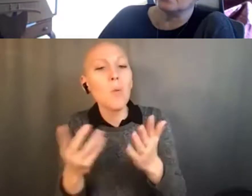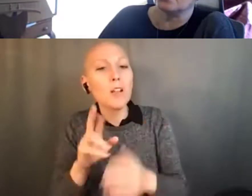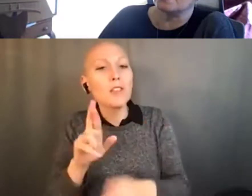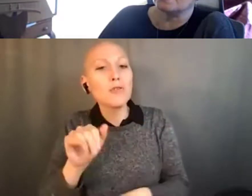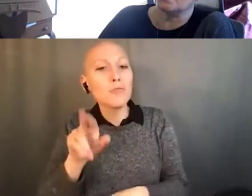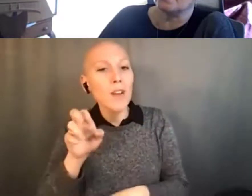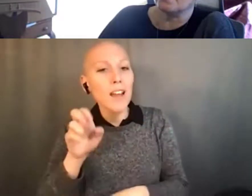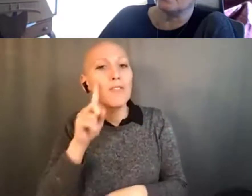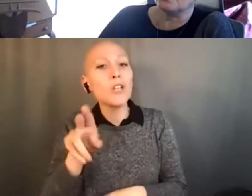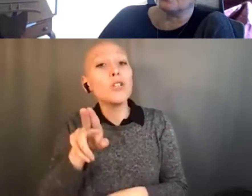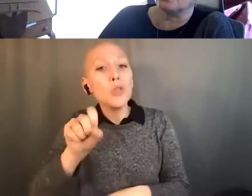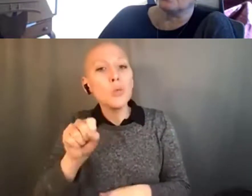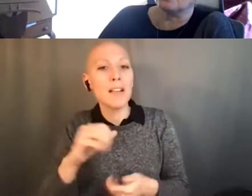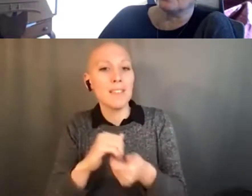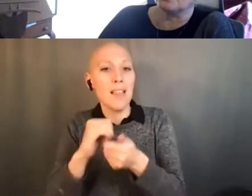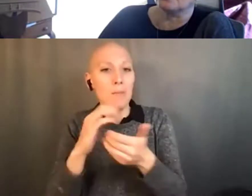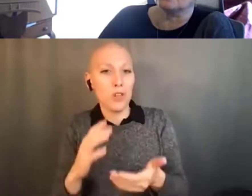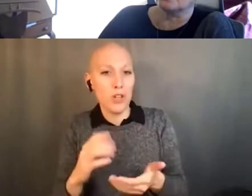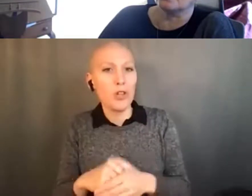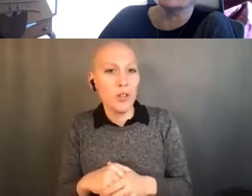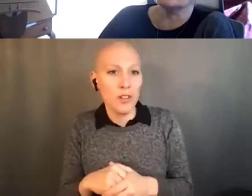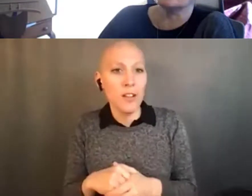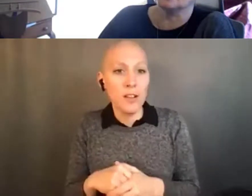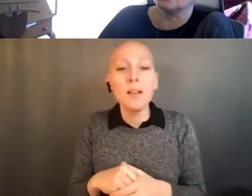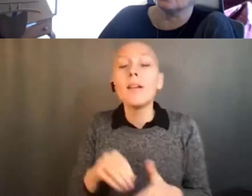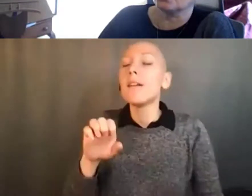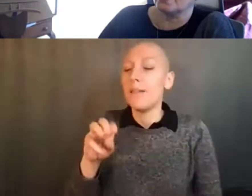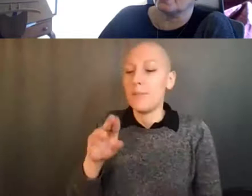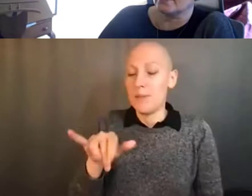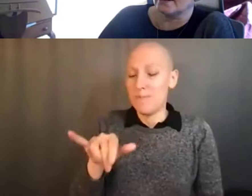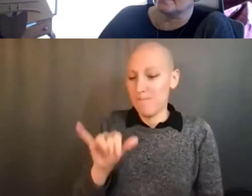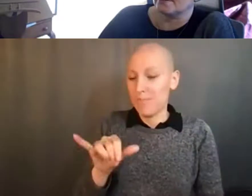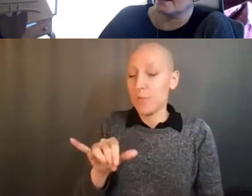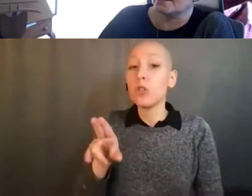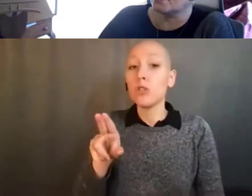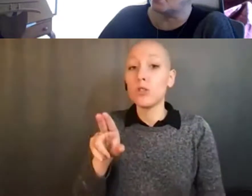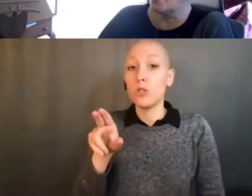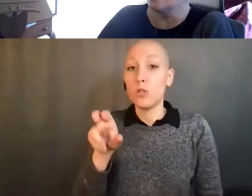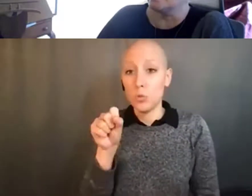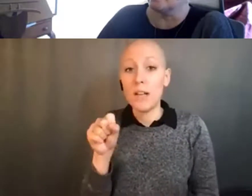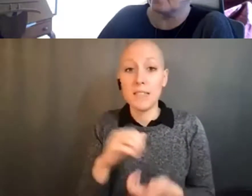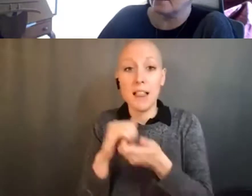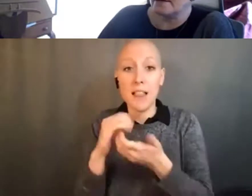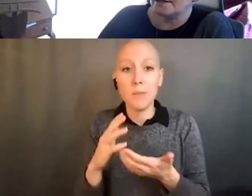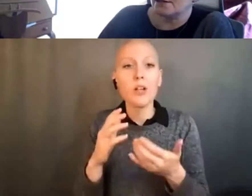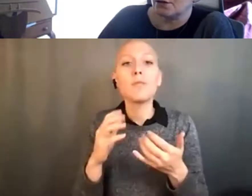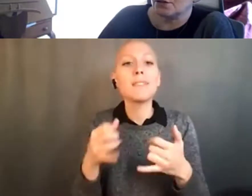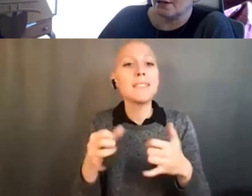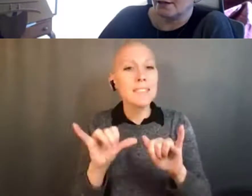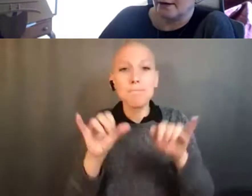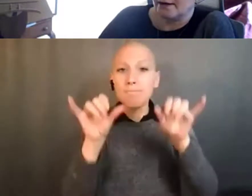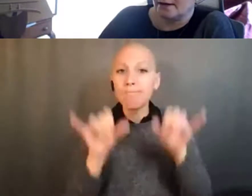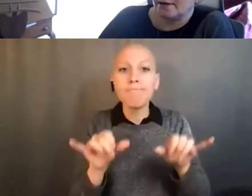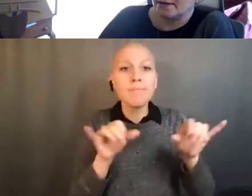should still get their standard negotiated rate, right. So if there's a negotiated rate in place,